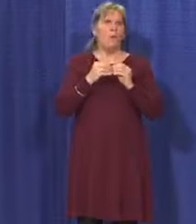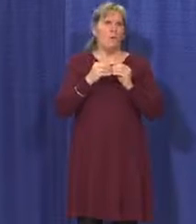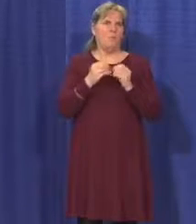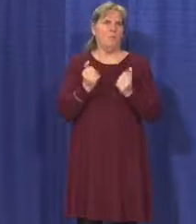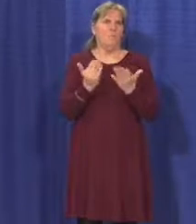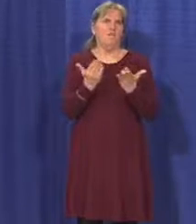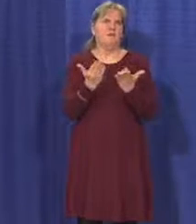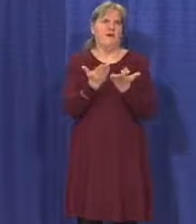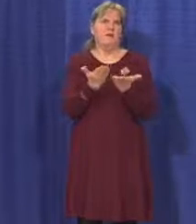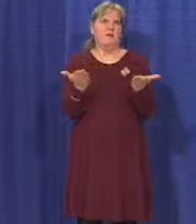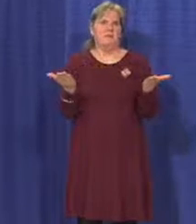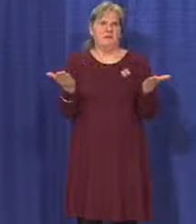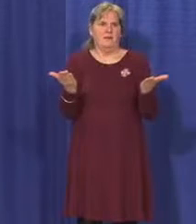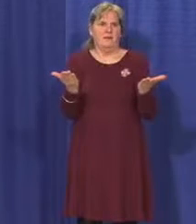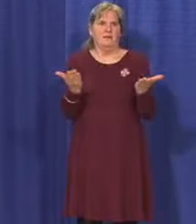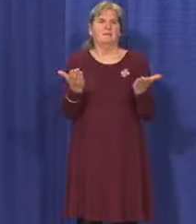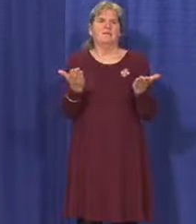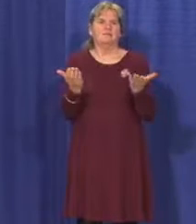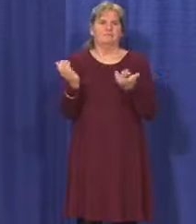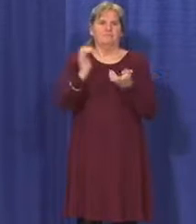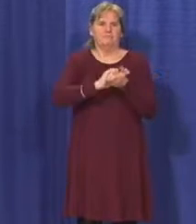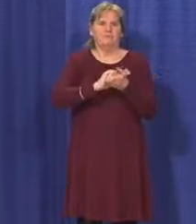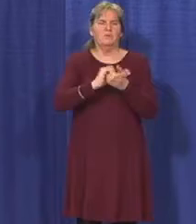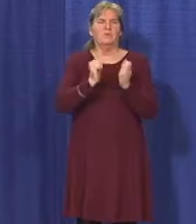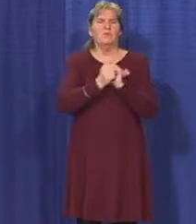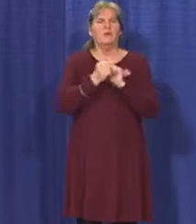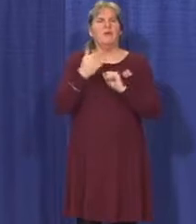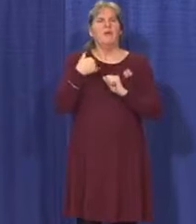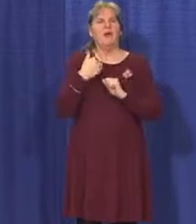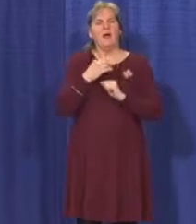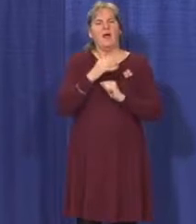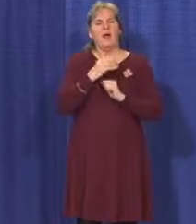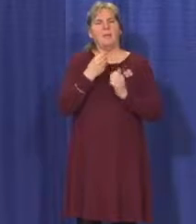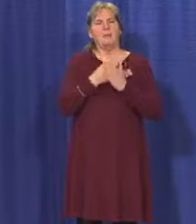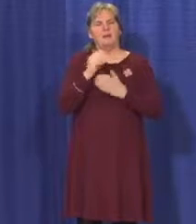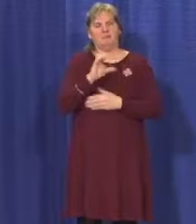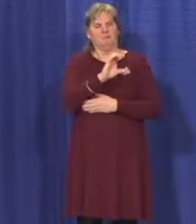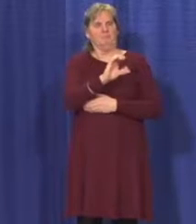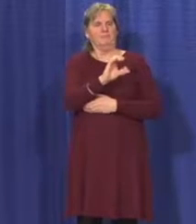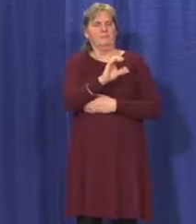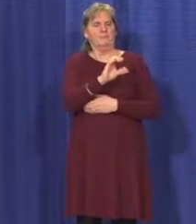the resources we have in we do that very nicely with our housing initiative fund.